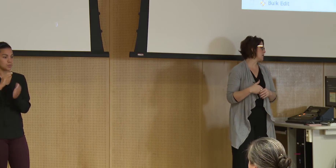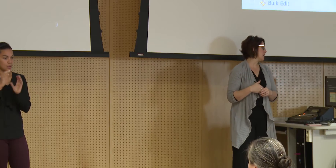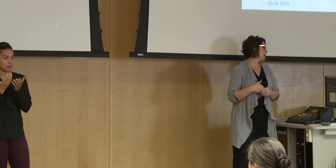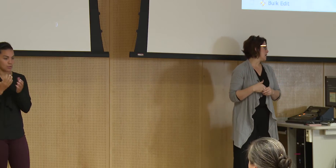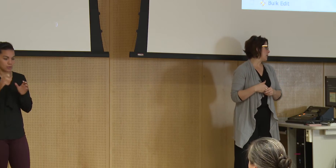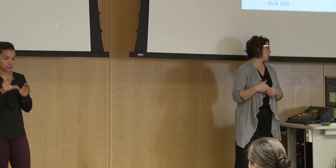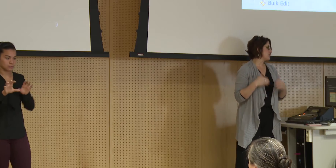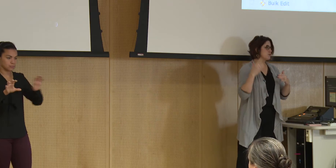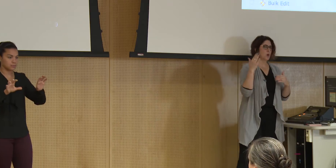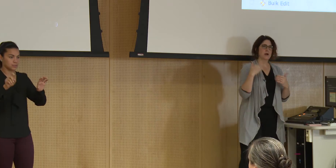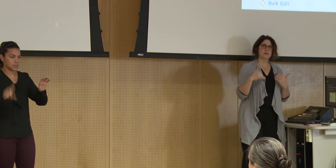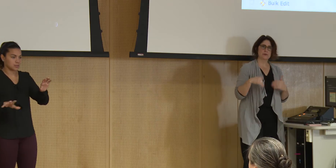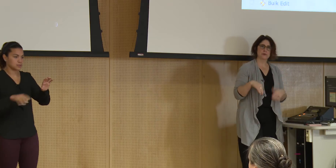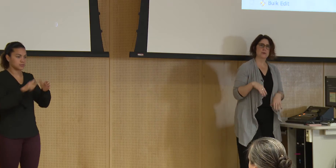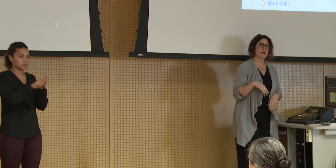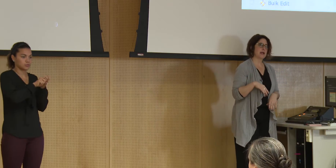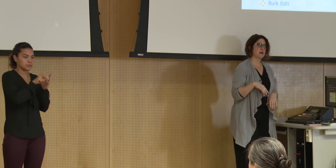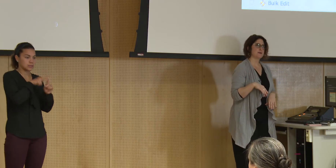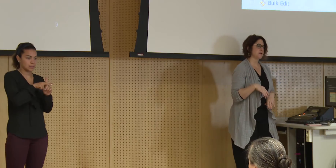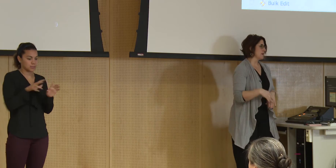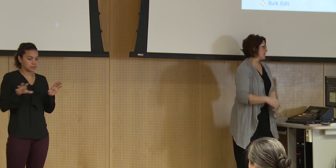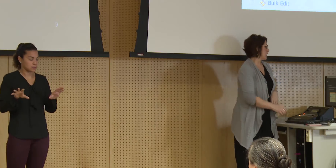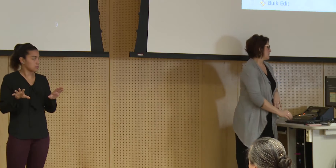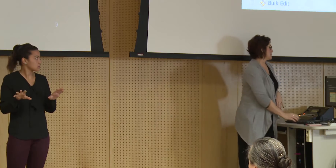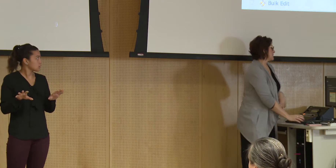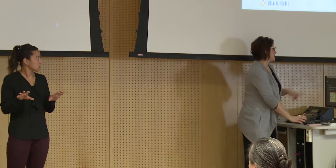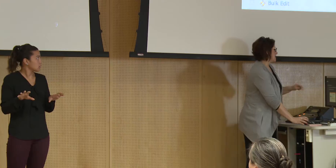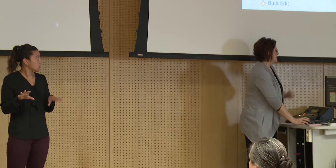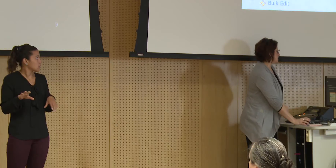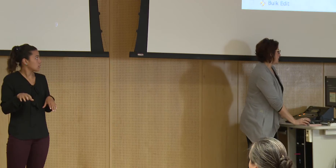but we'll just walk through and set these up.